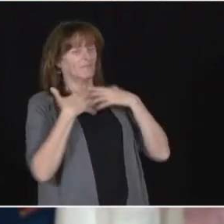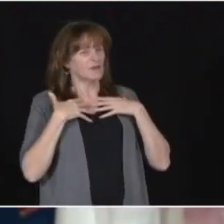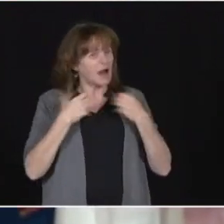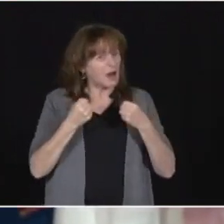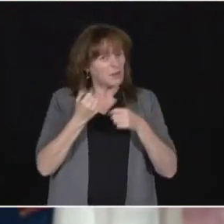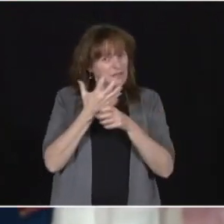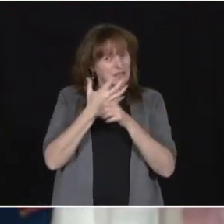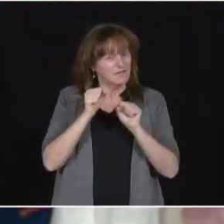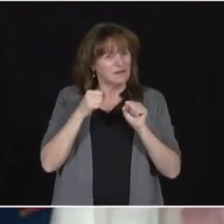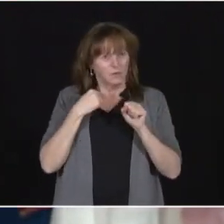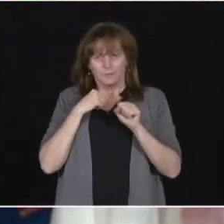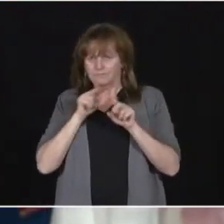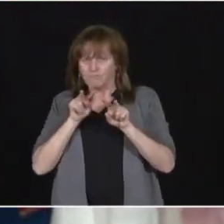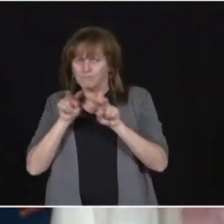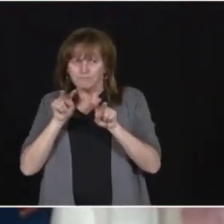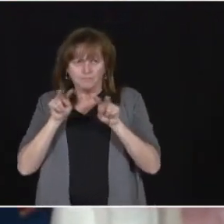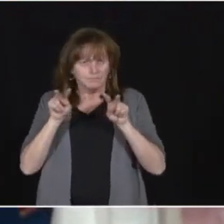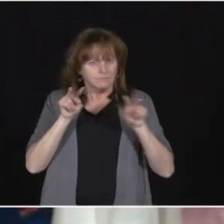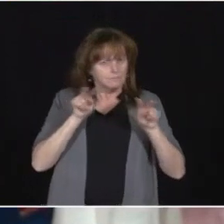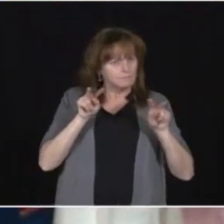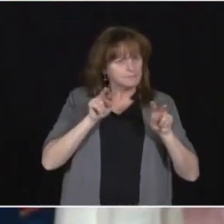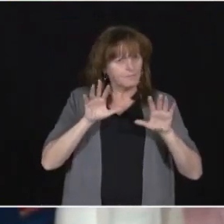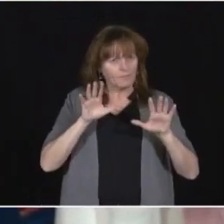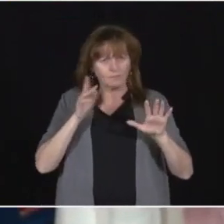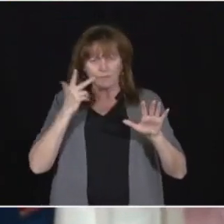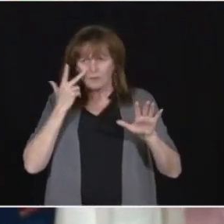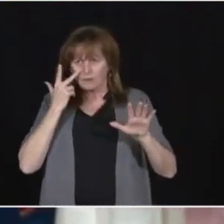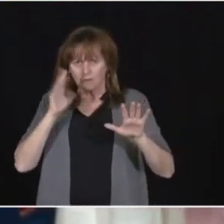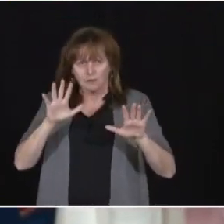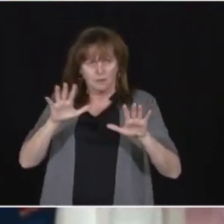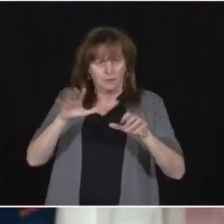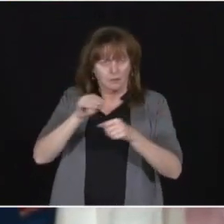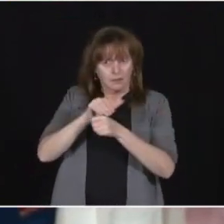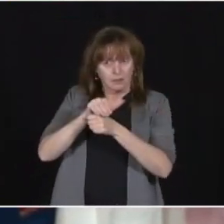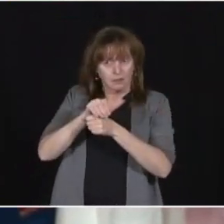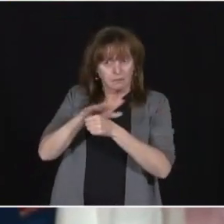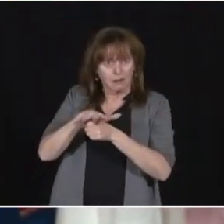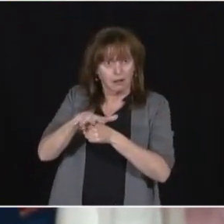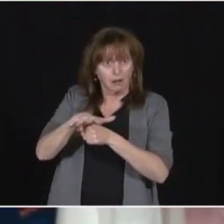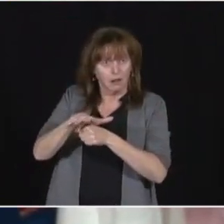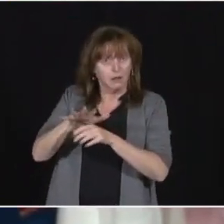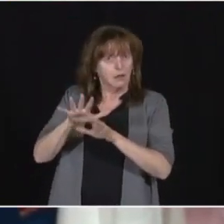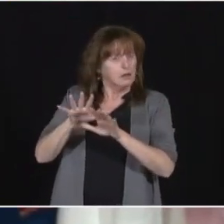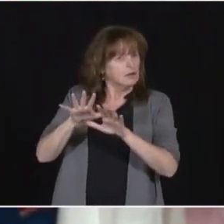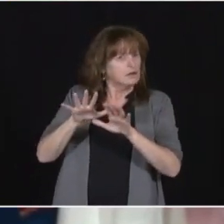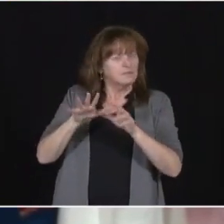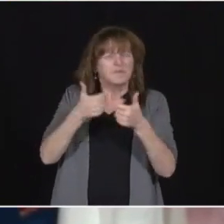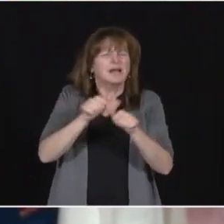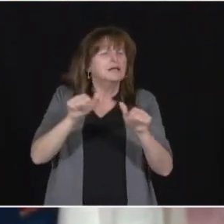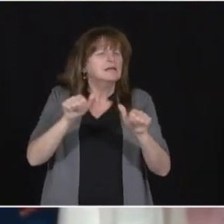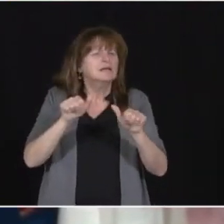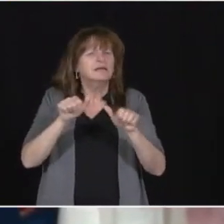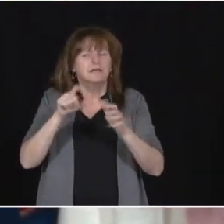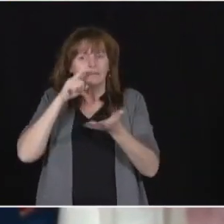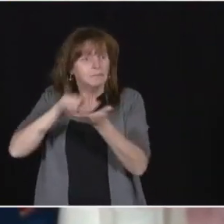We are watching closely for any sudden surges or flareups. And I want people